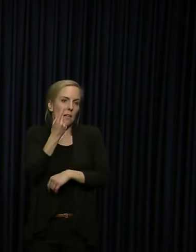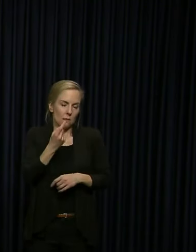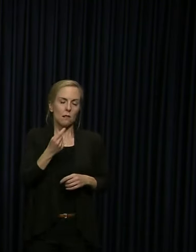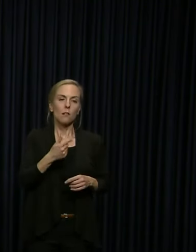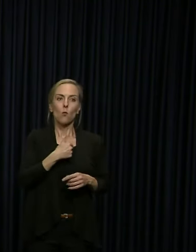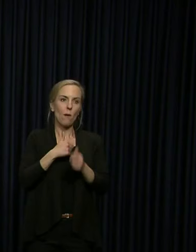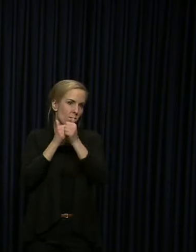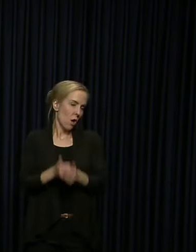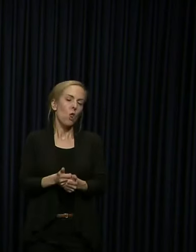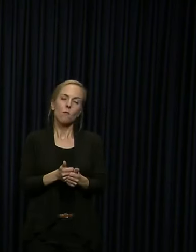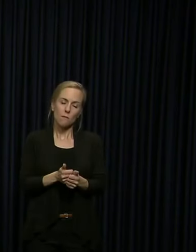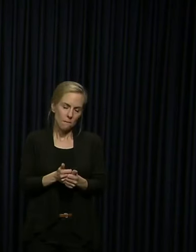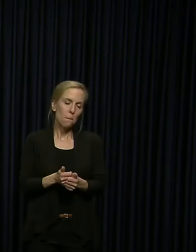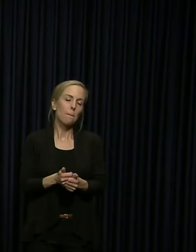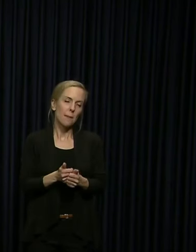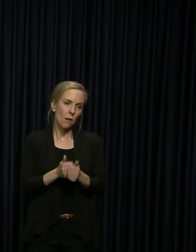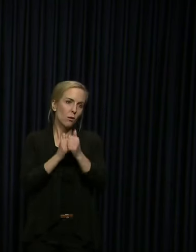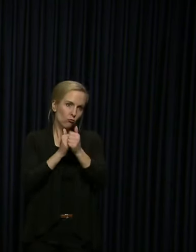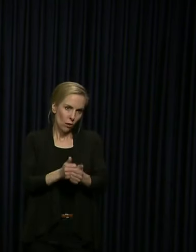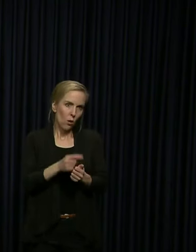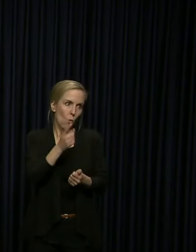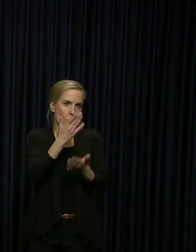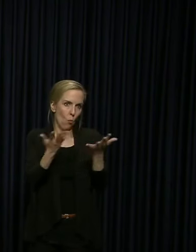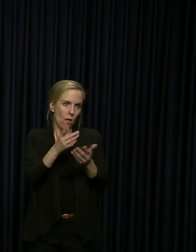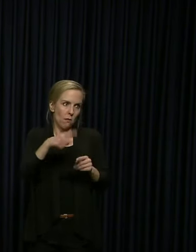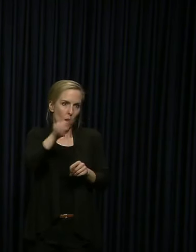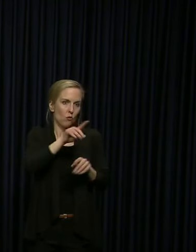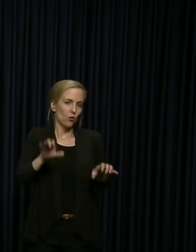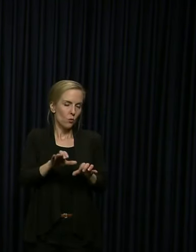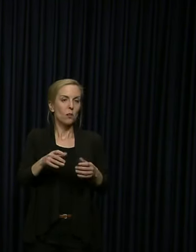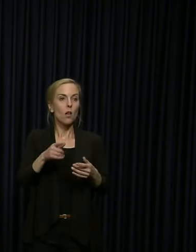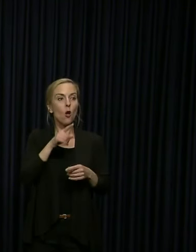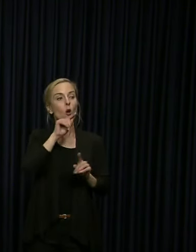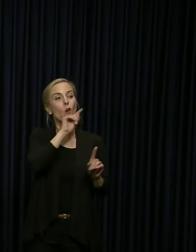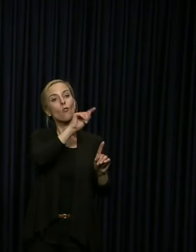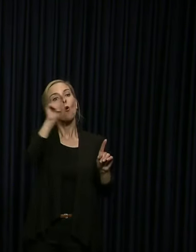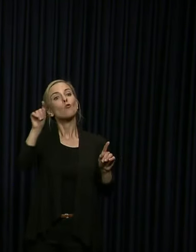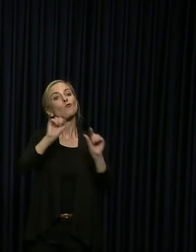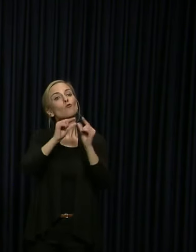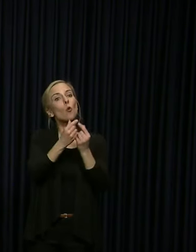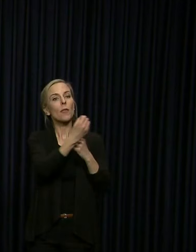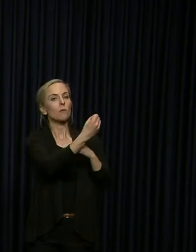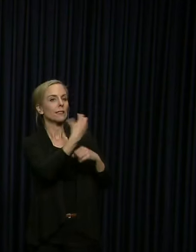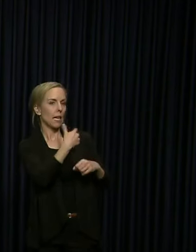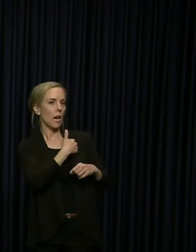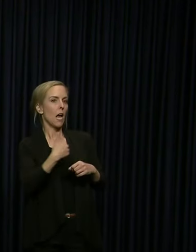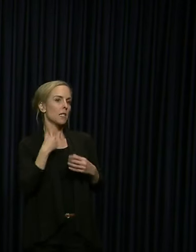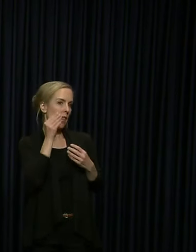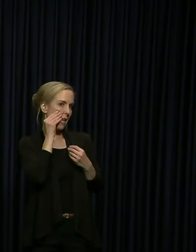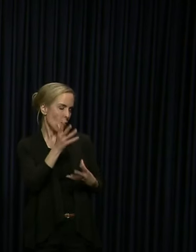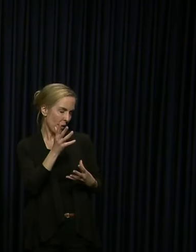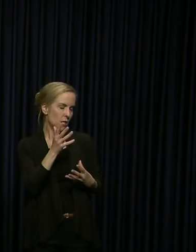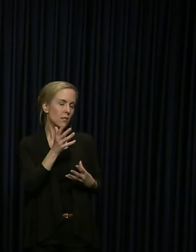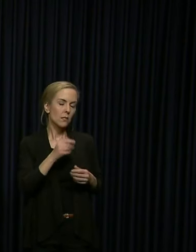CHURCH HAS TESTED POSITIVE. DID A FACEBOOK LIVE LAST NIGHT ABOUT HIS DIAGNOSIS. THE CHURCH HAS BEEN DOING